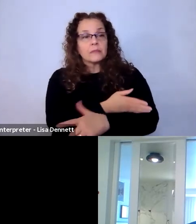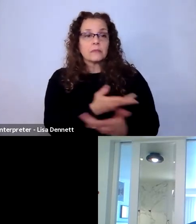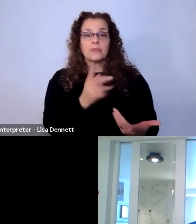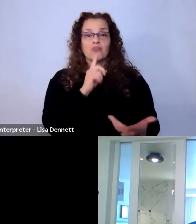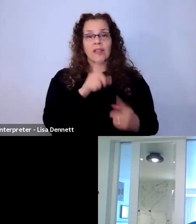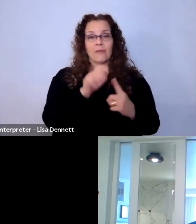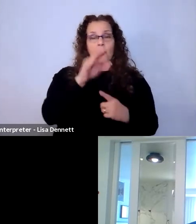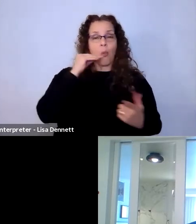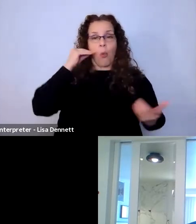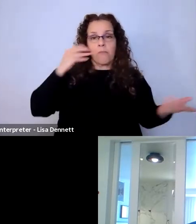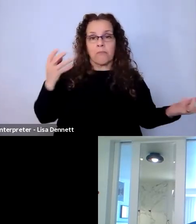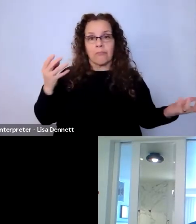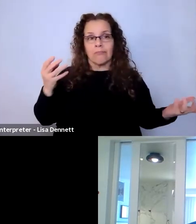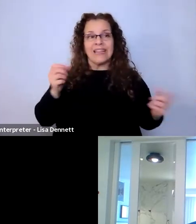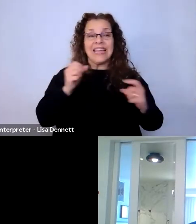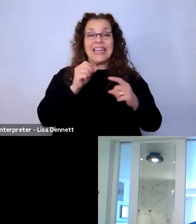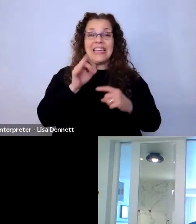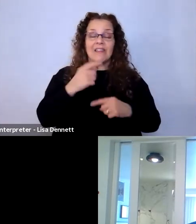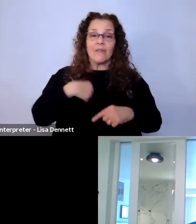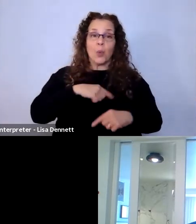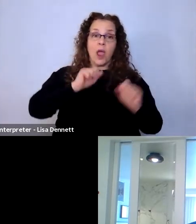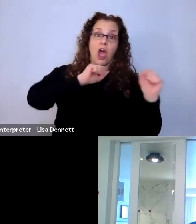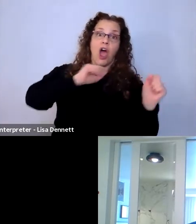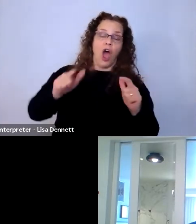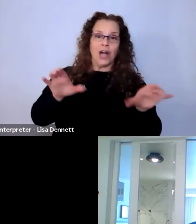because if everybody did that, then we live in a much more accessible world.